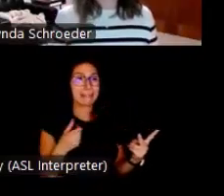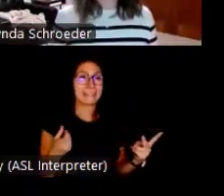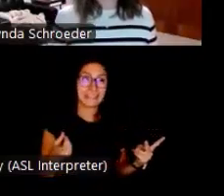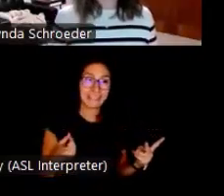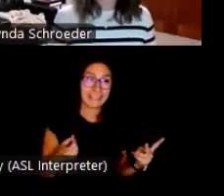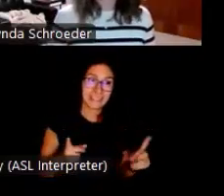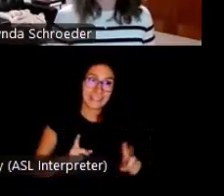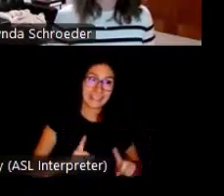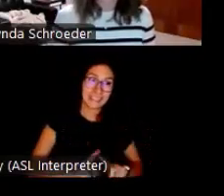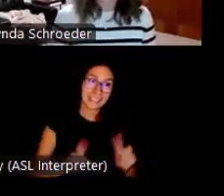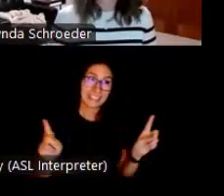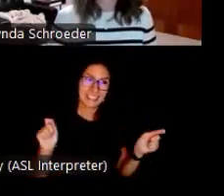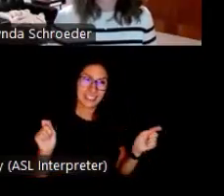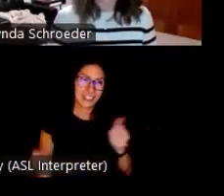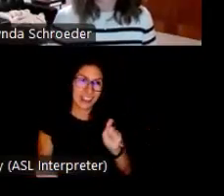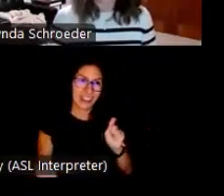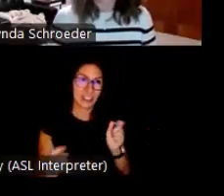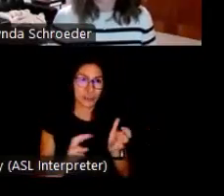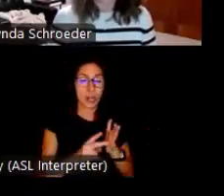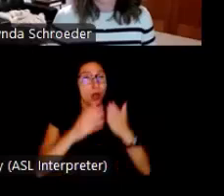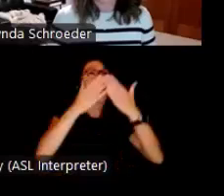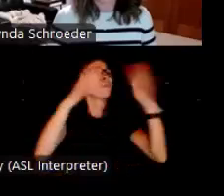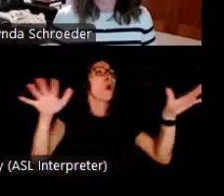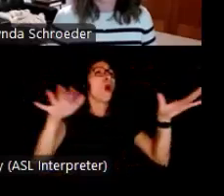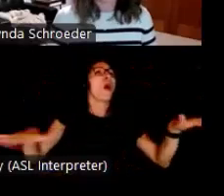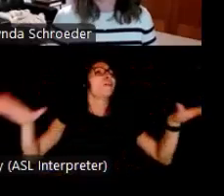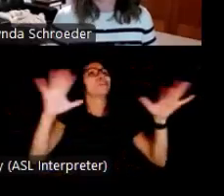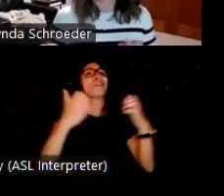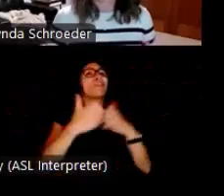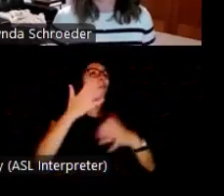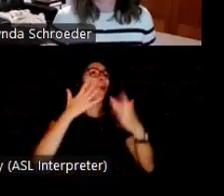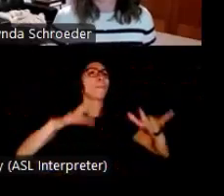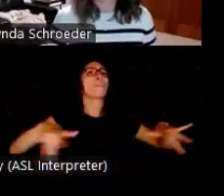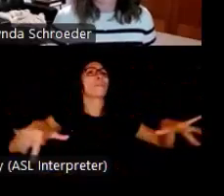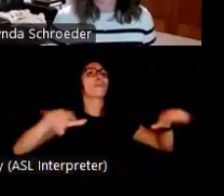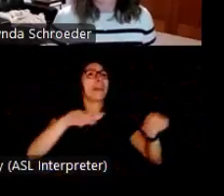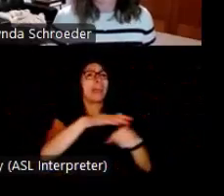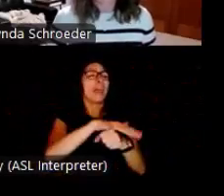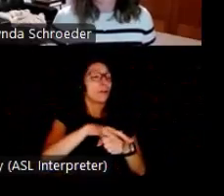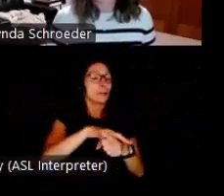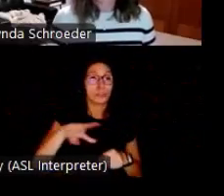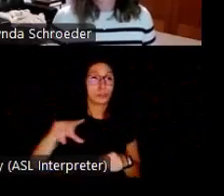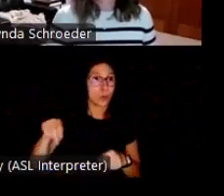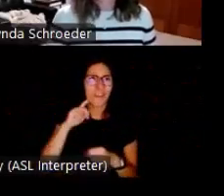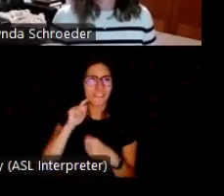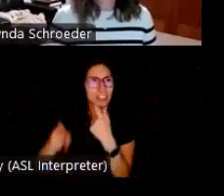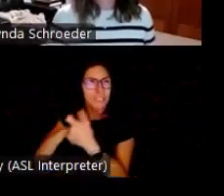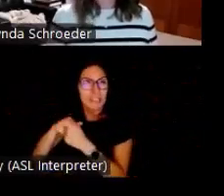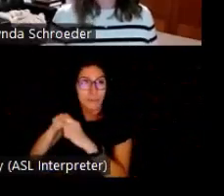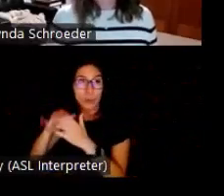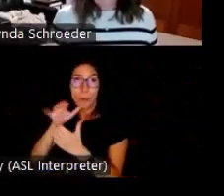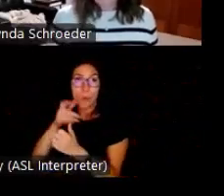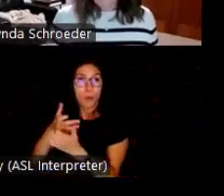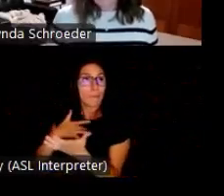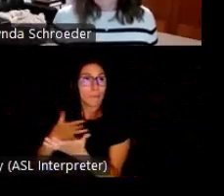but we have a subset of individuals who are experiencing a greater inequity. So that changed our audience.